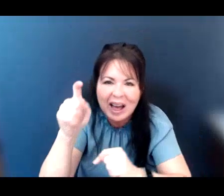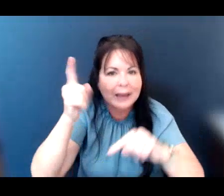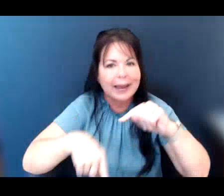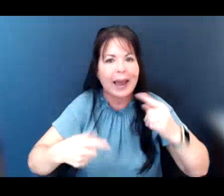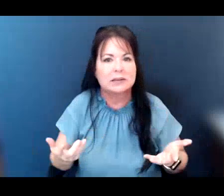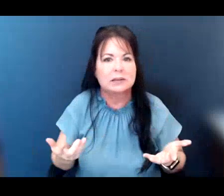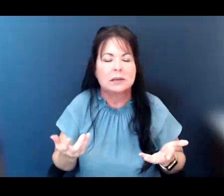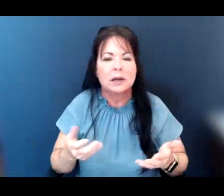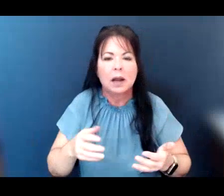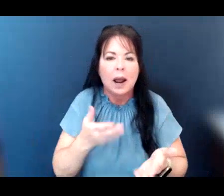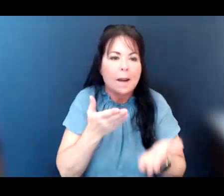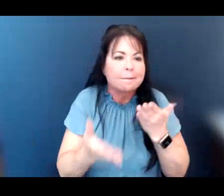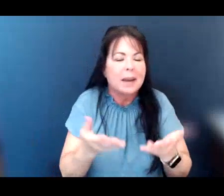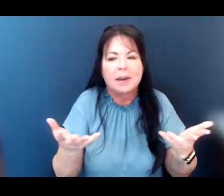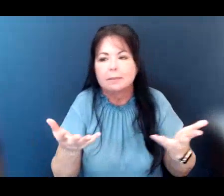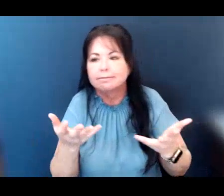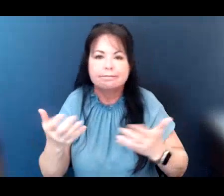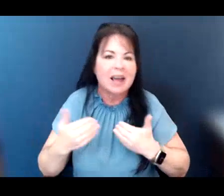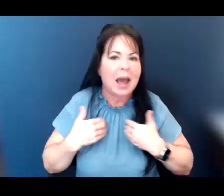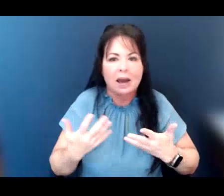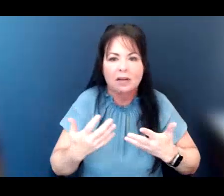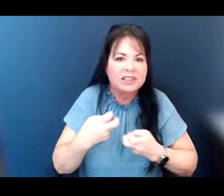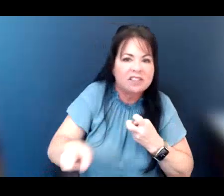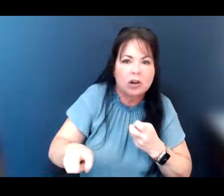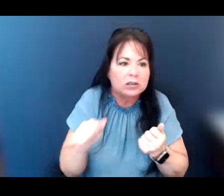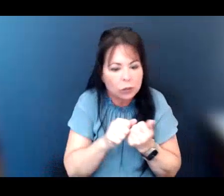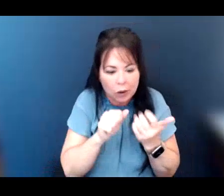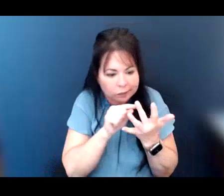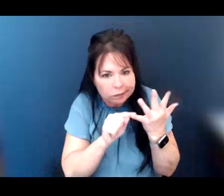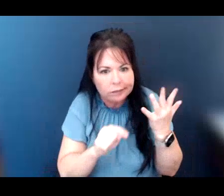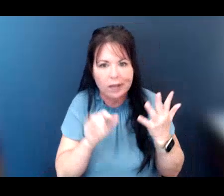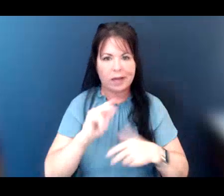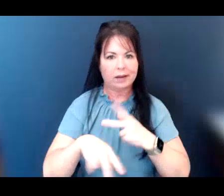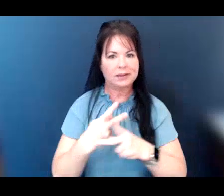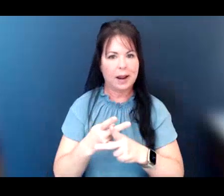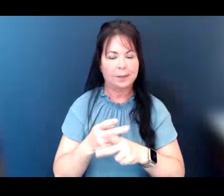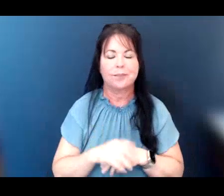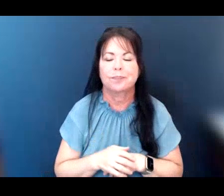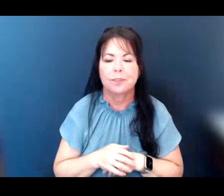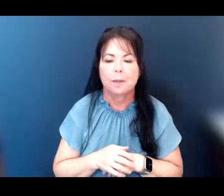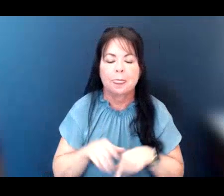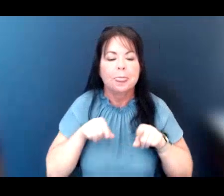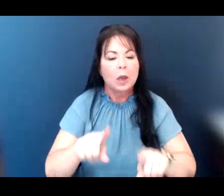Maybe they're going to have difficulty with those kind of things. There's a framework that I came across when I was researching this and looking into this a little bit.